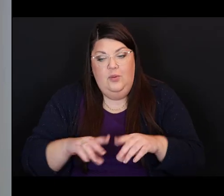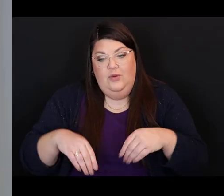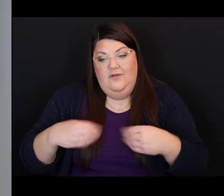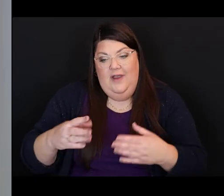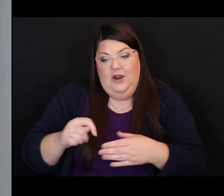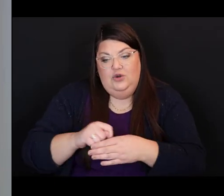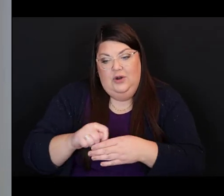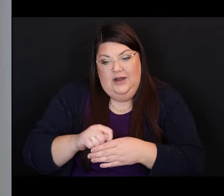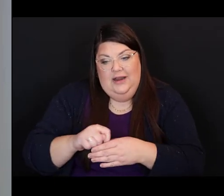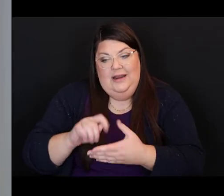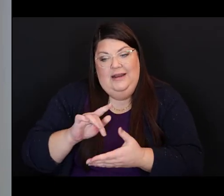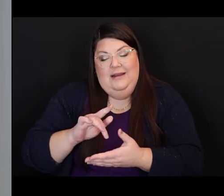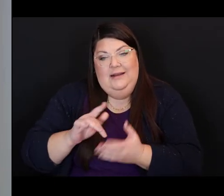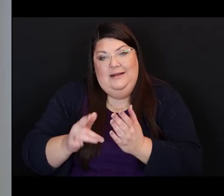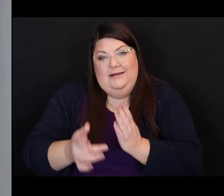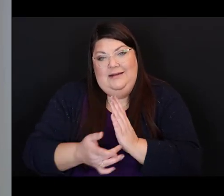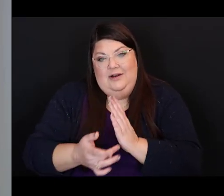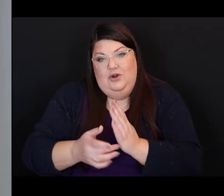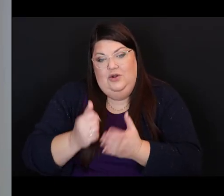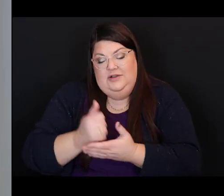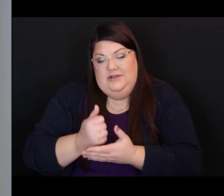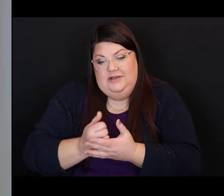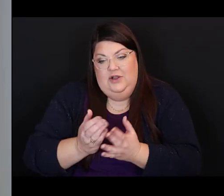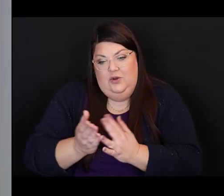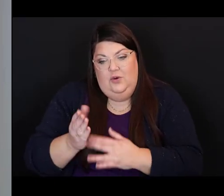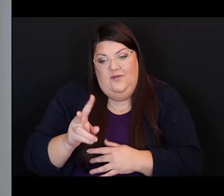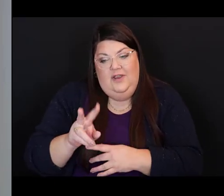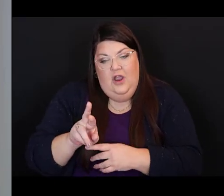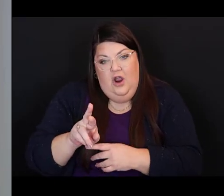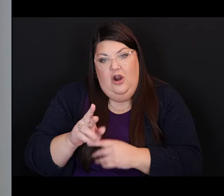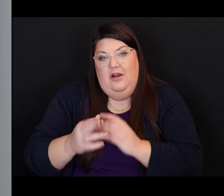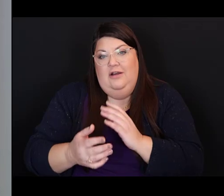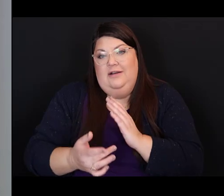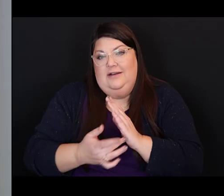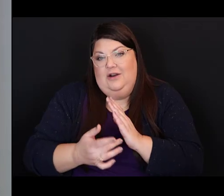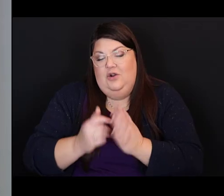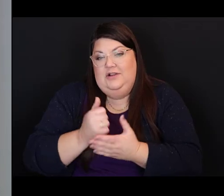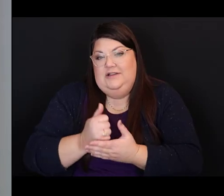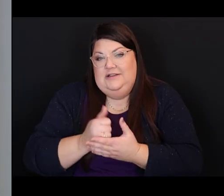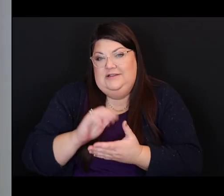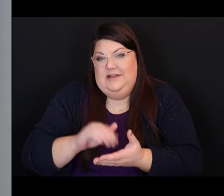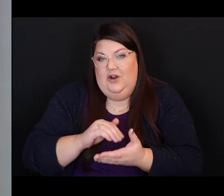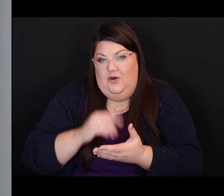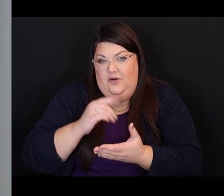provide training and technical assistance through the VR Technical Assistance Center for Quality